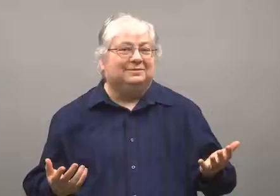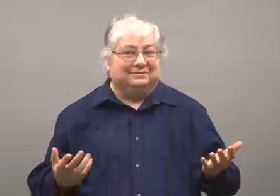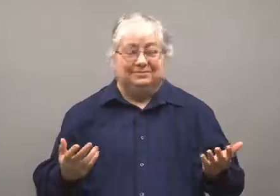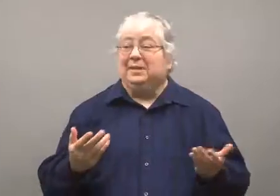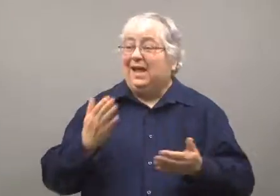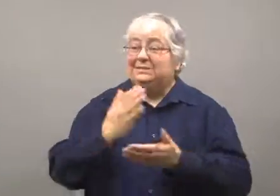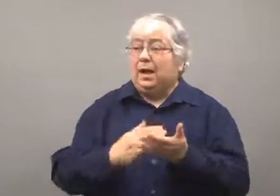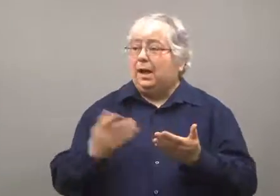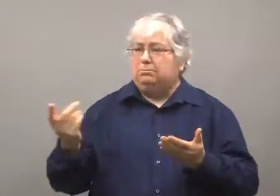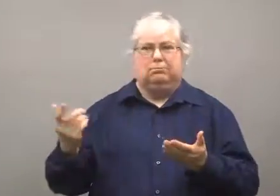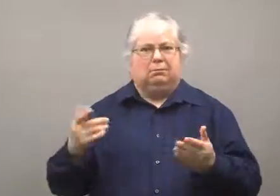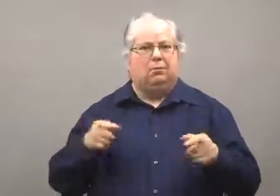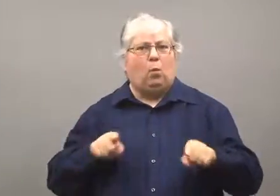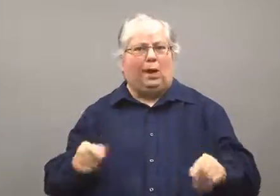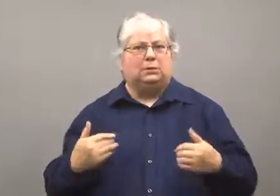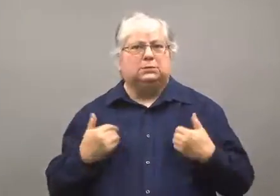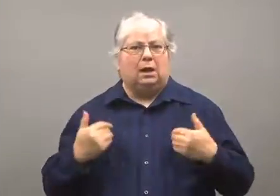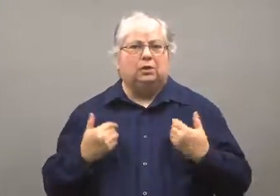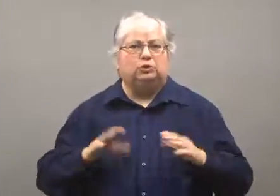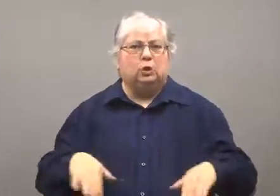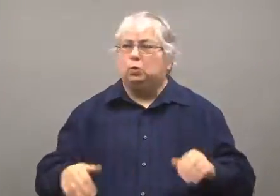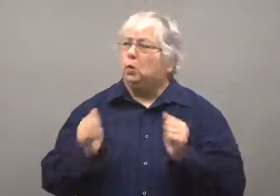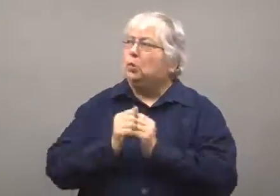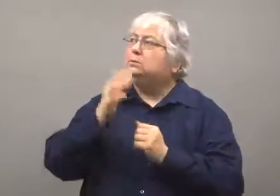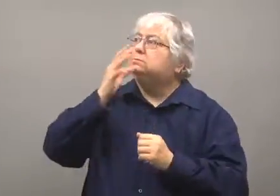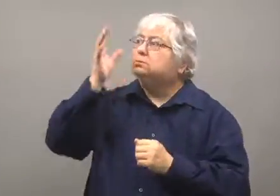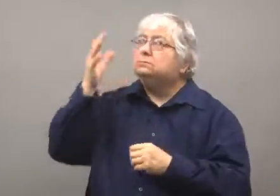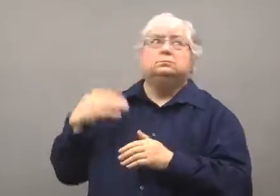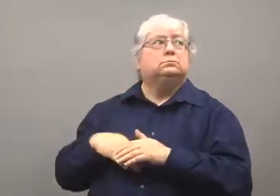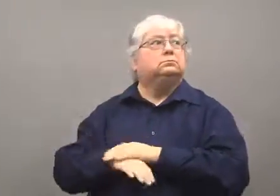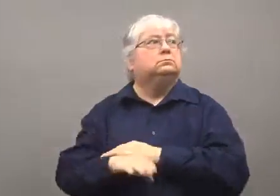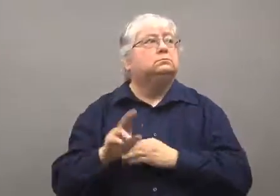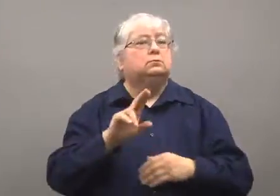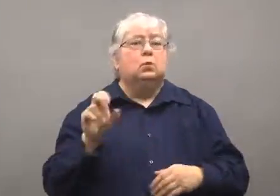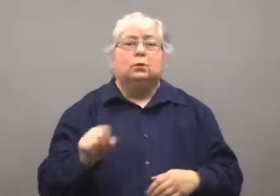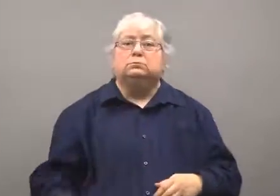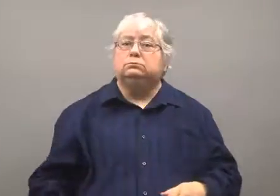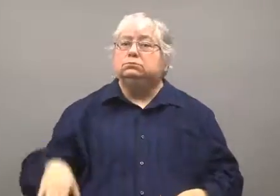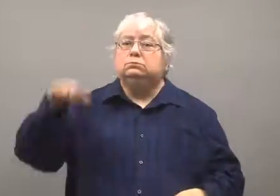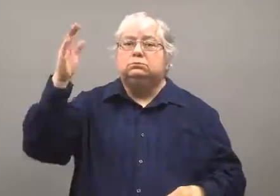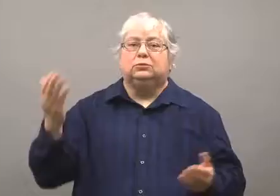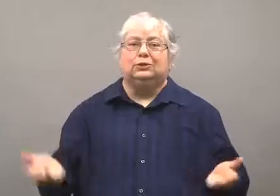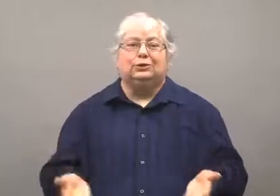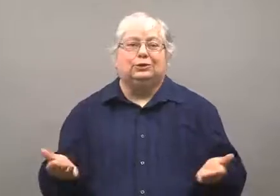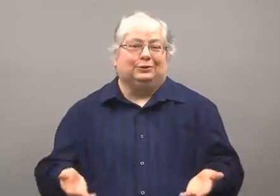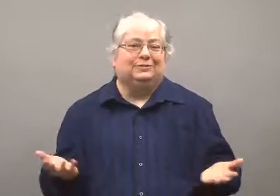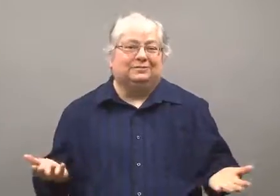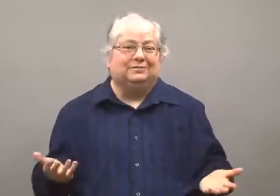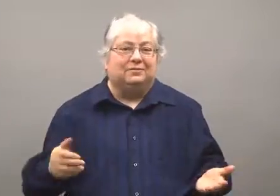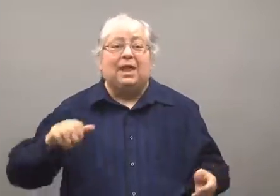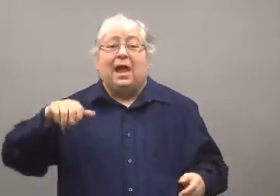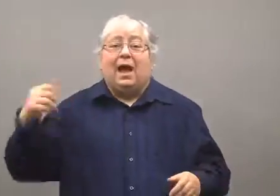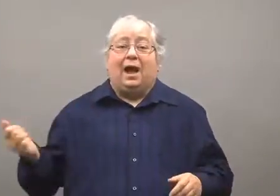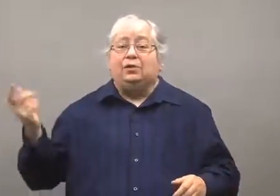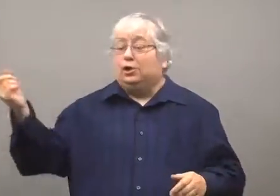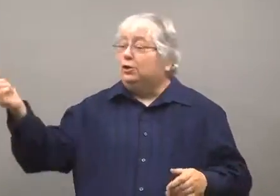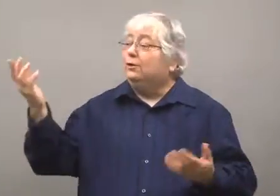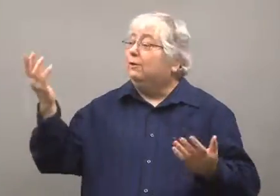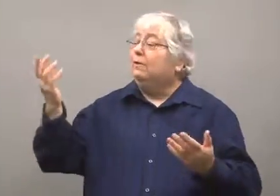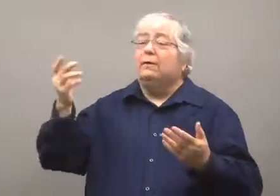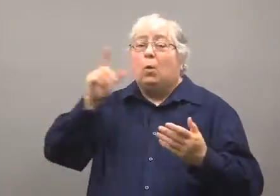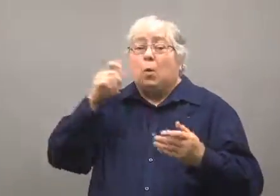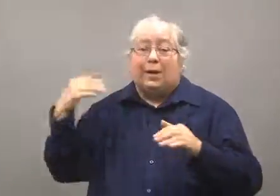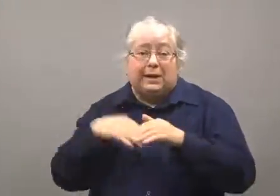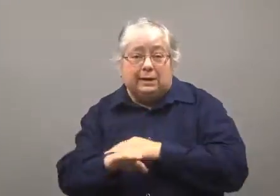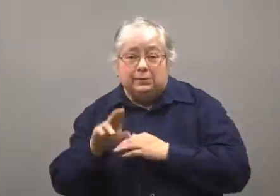Some were brought here as children by their parents and grew up here.